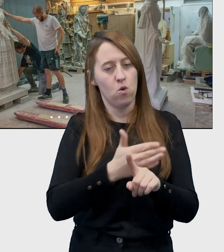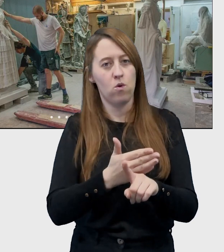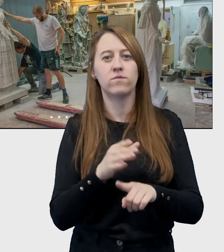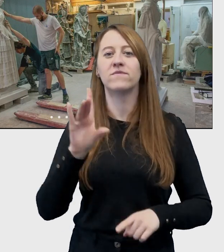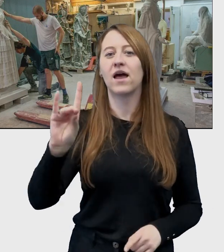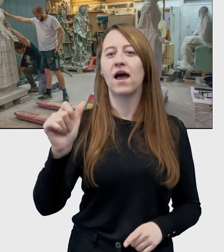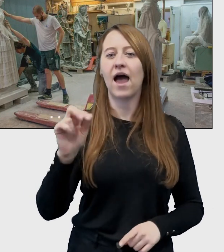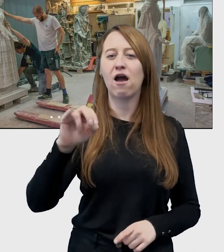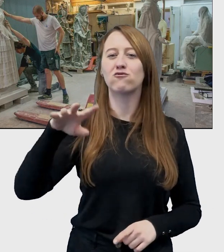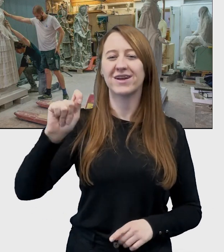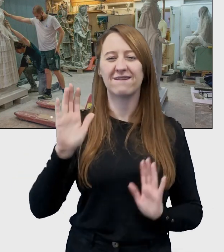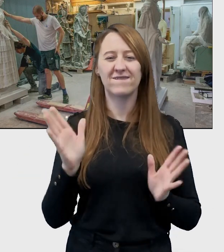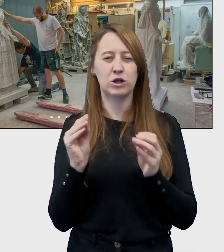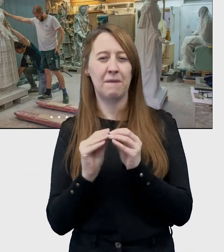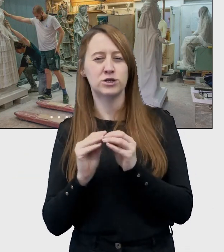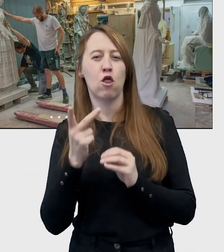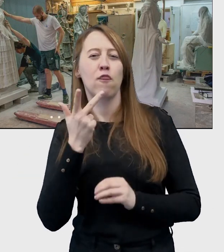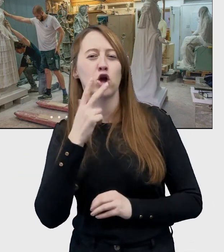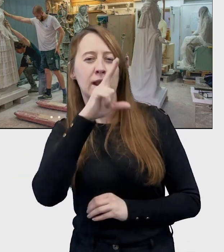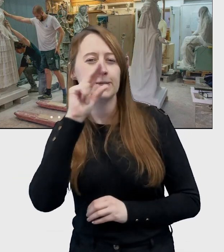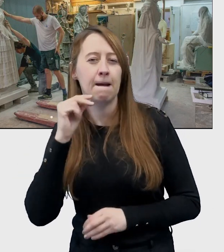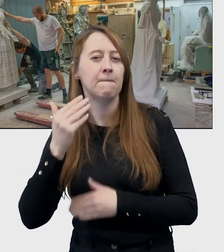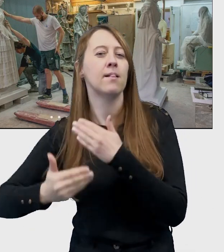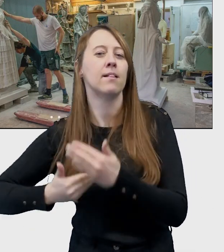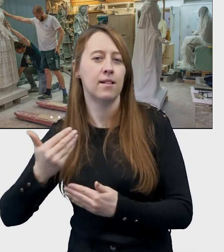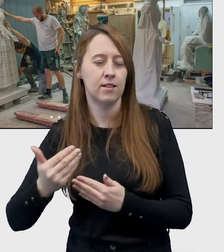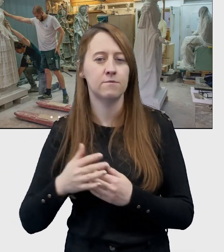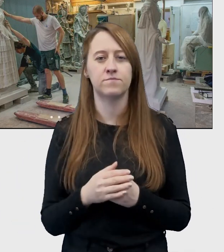So the artist starts working modelling in clay because it's a